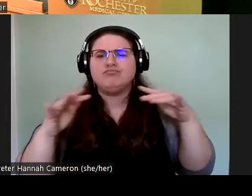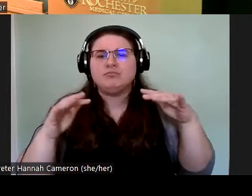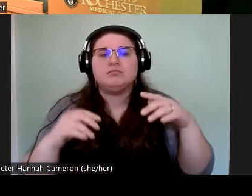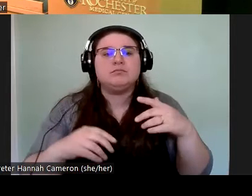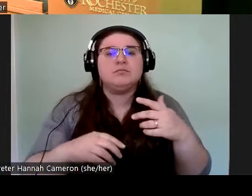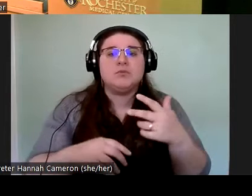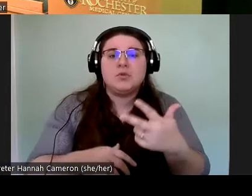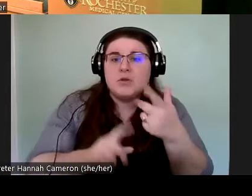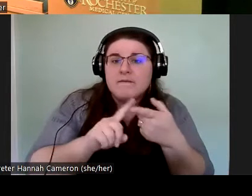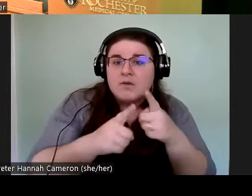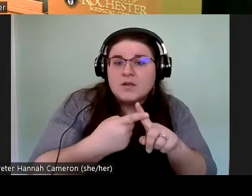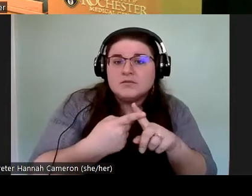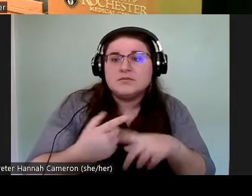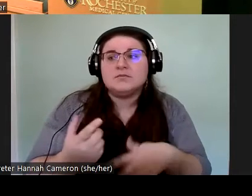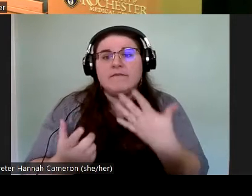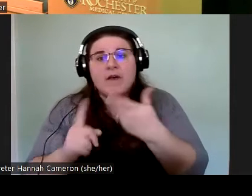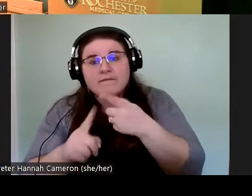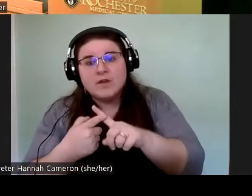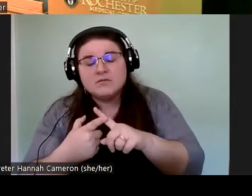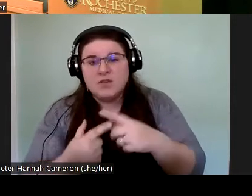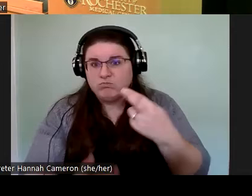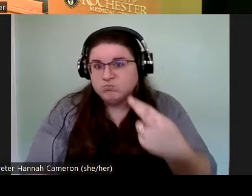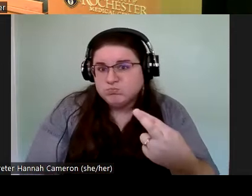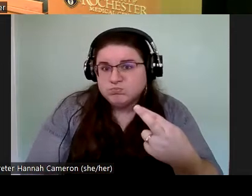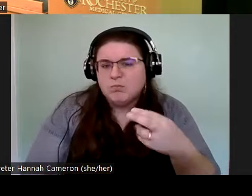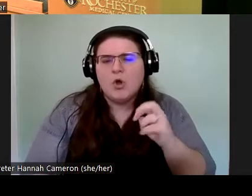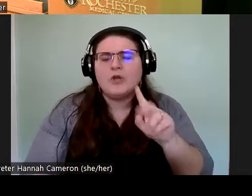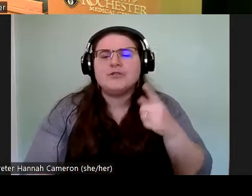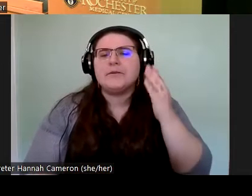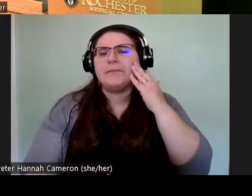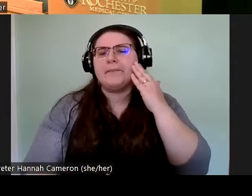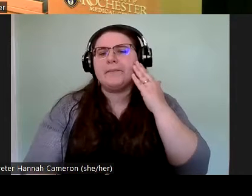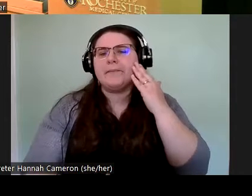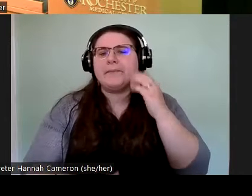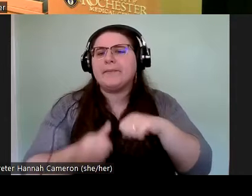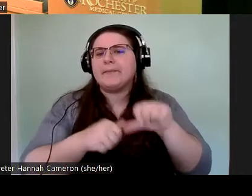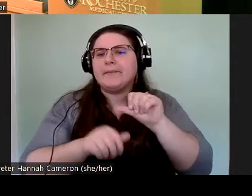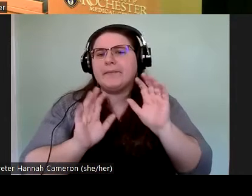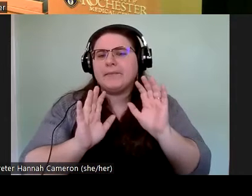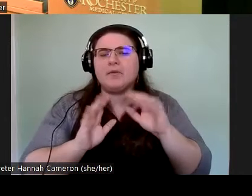or just acquaintances um how can we rely on those folks for needs that we might have and how is the